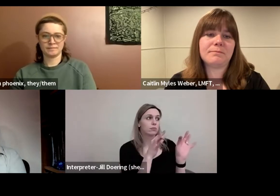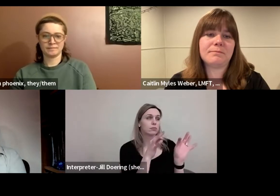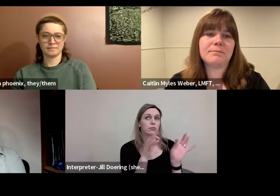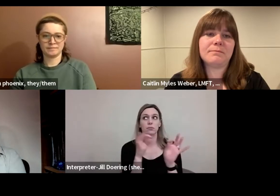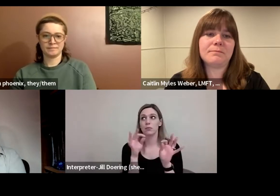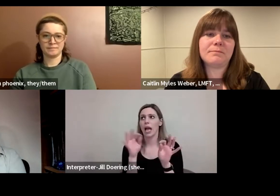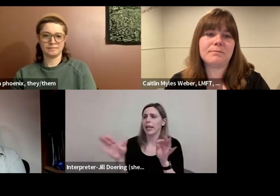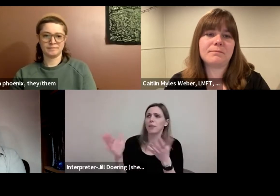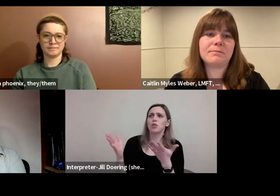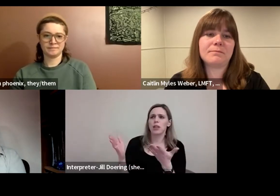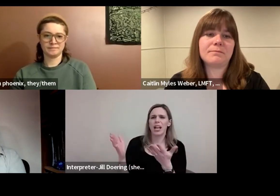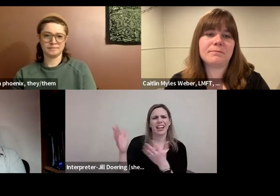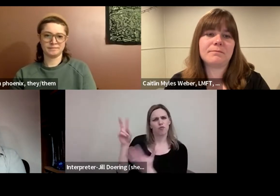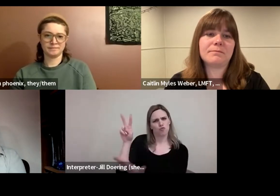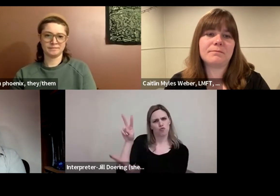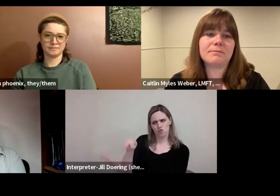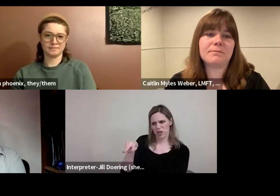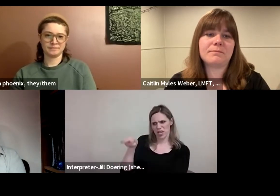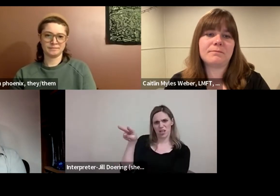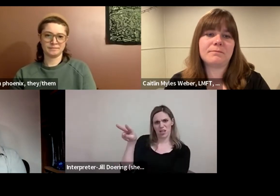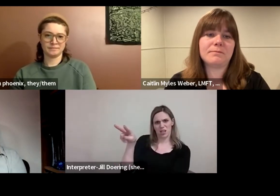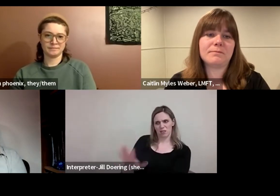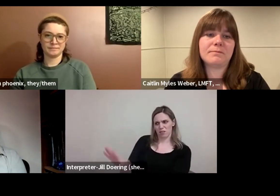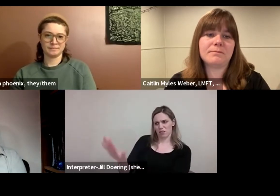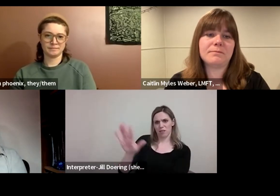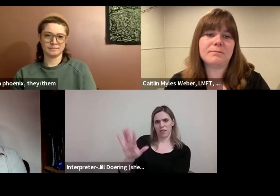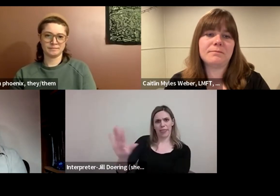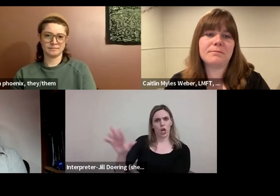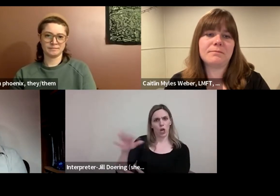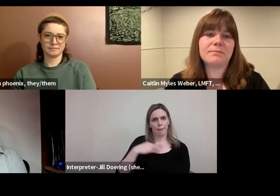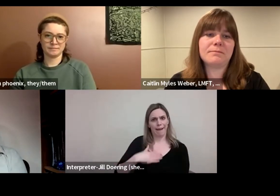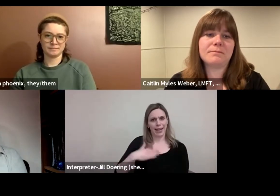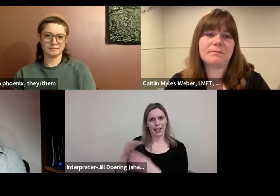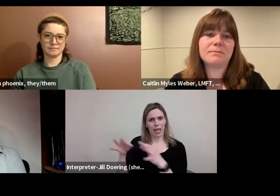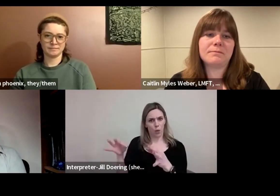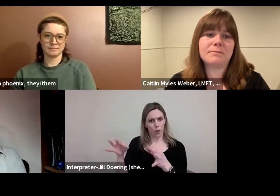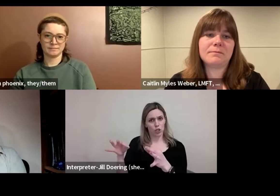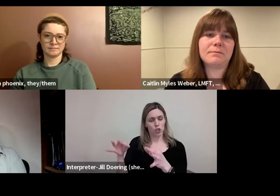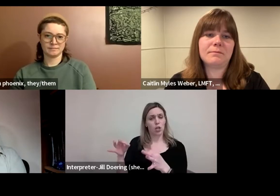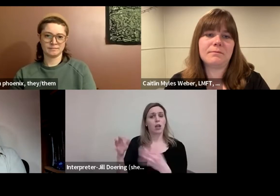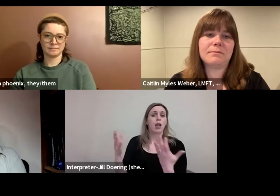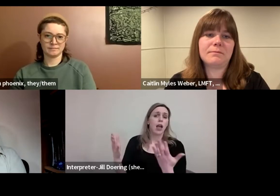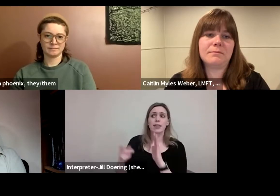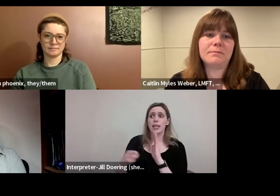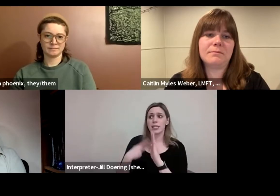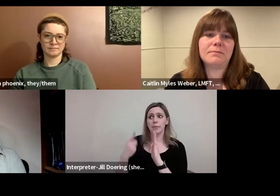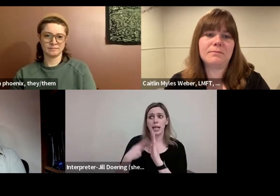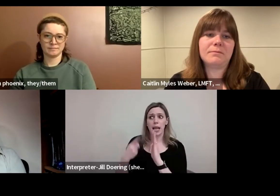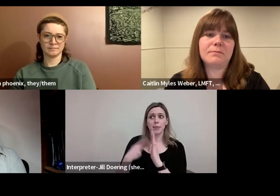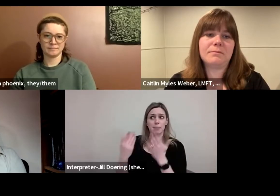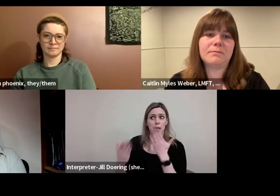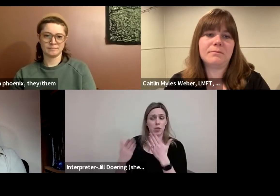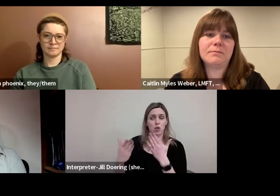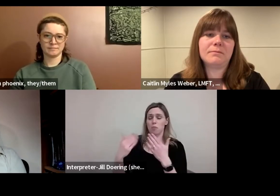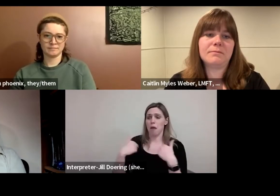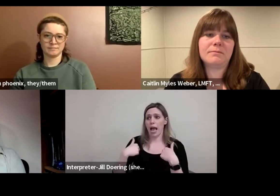And usually a person eventually starts asking questions because you hit the things that are interesting, they're gonna wanna know more.